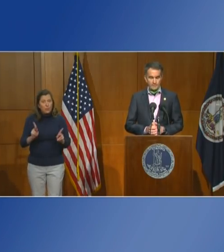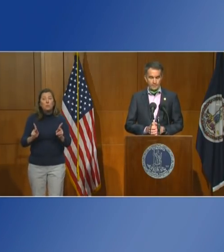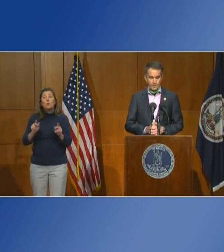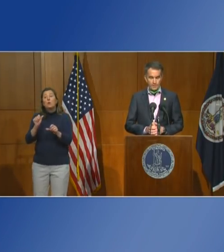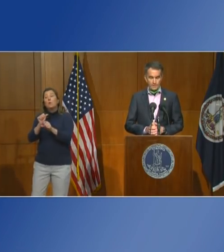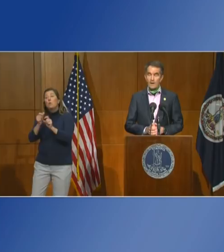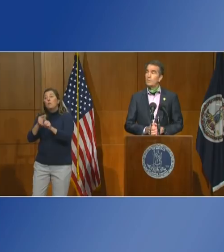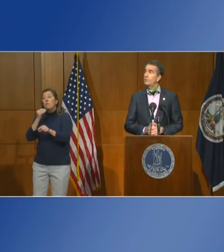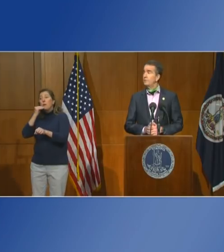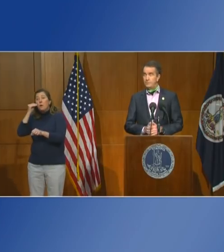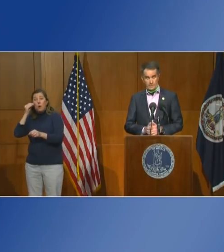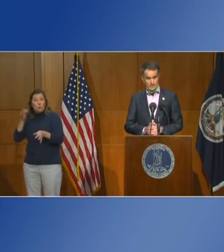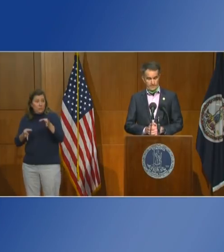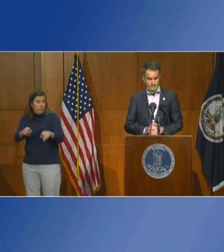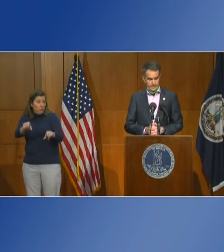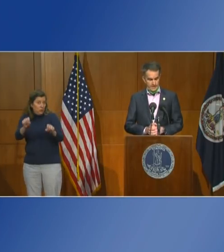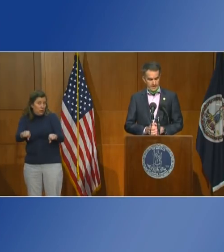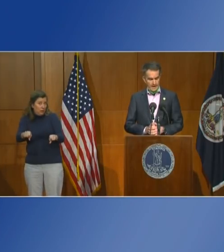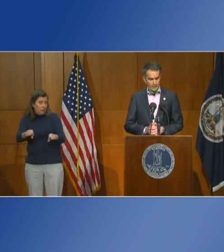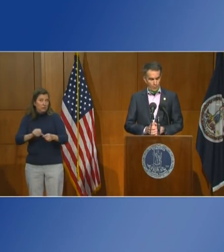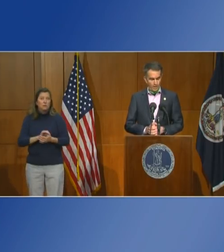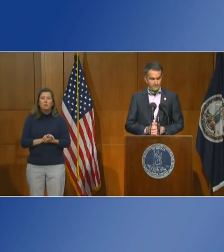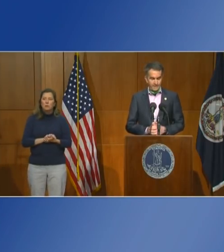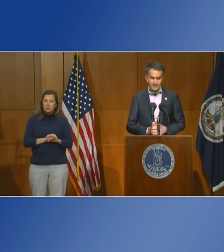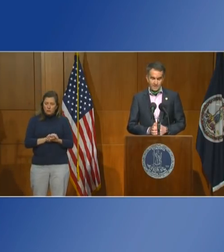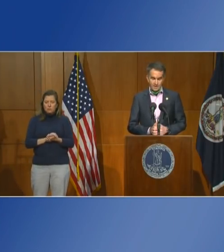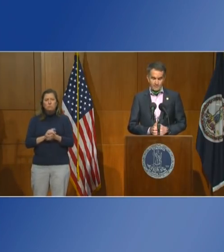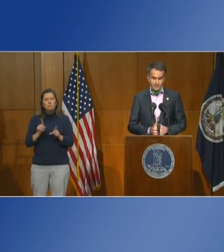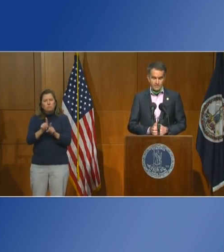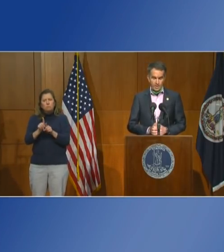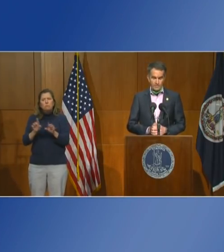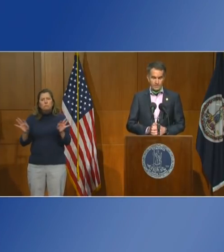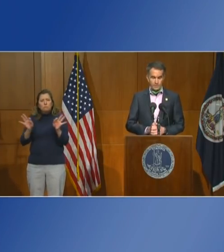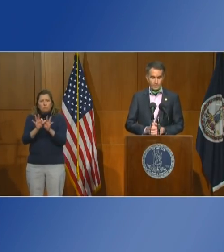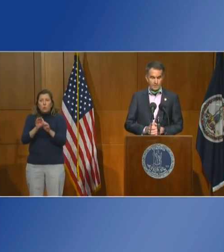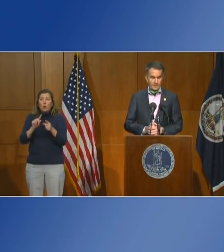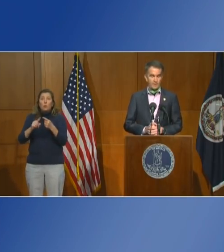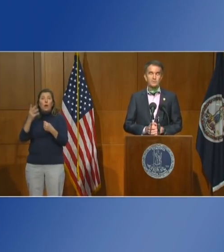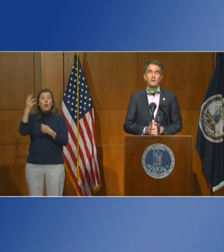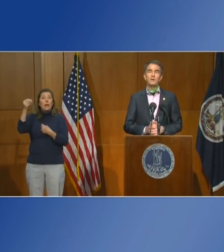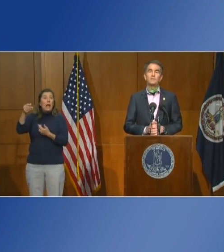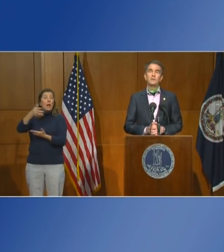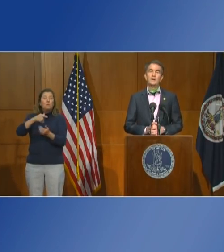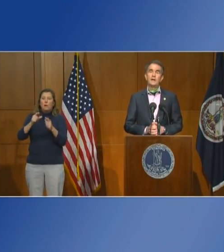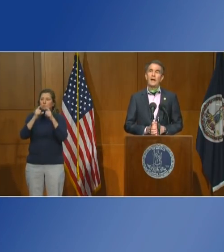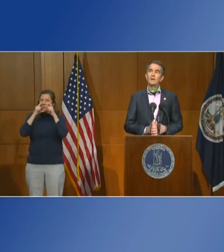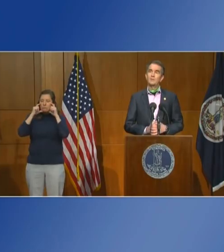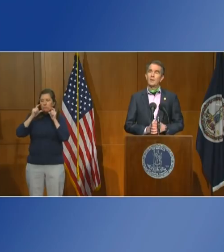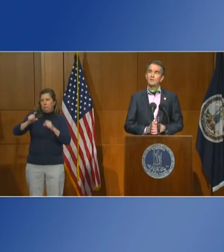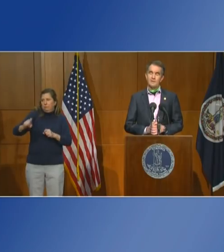AGAIN THE TEN PERSON LIMIT ON GATHERINGS WILL REMAIN AND WE STRONGLY ENCOURAGE TELEWORKING